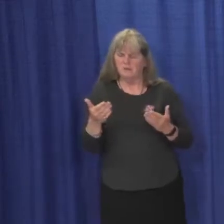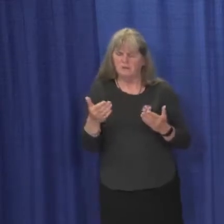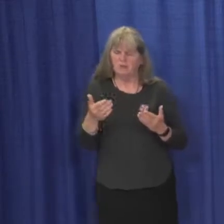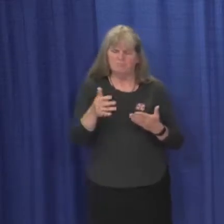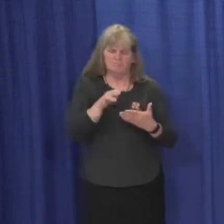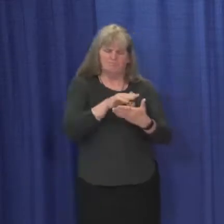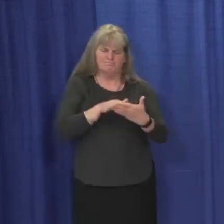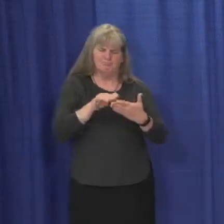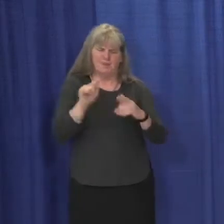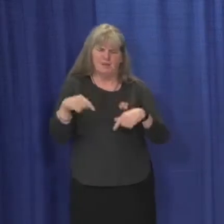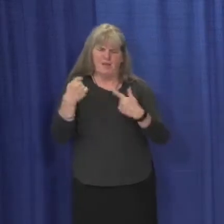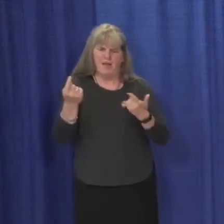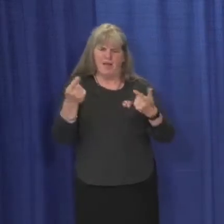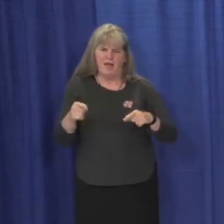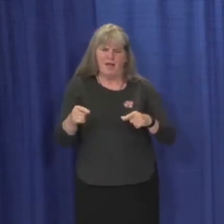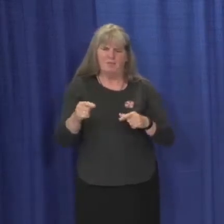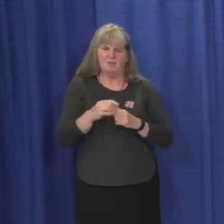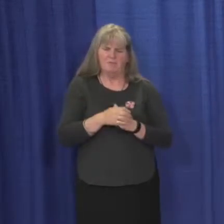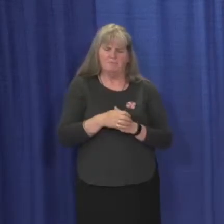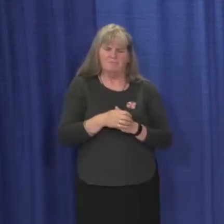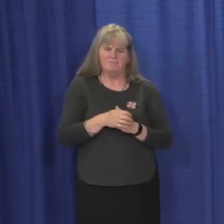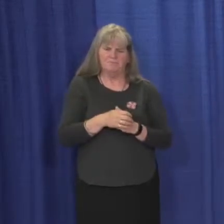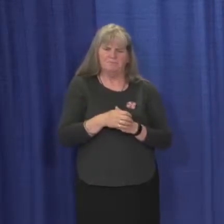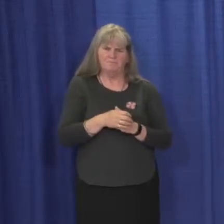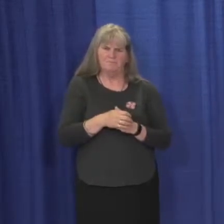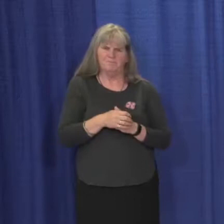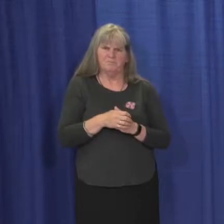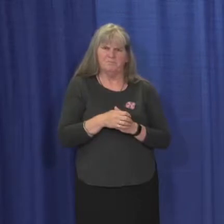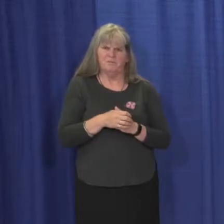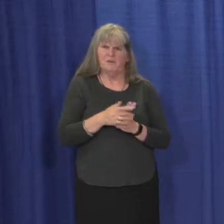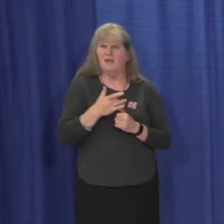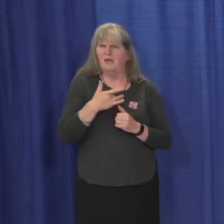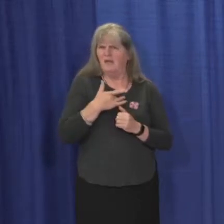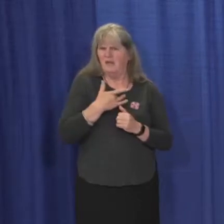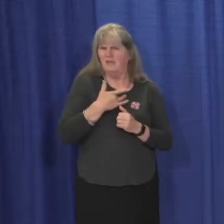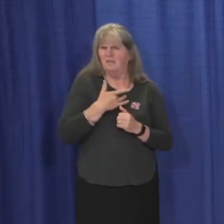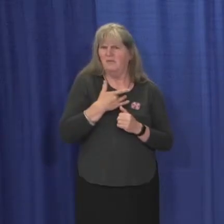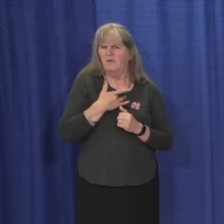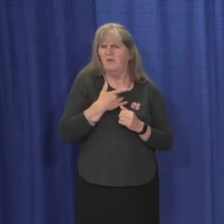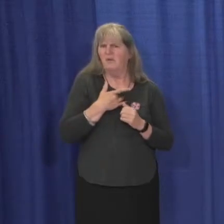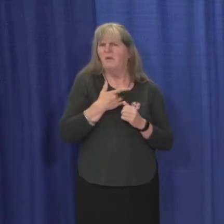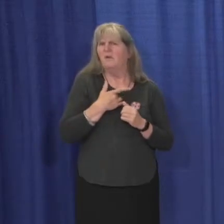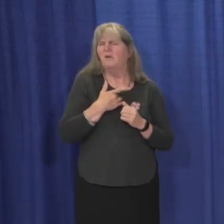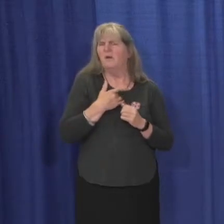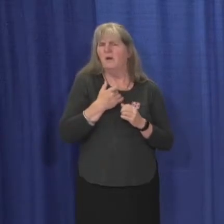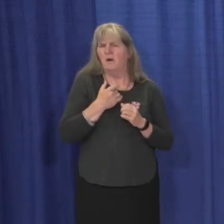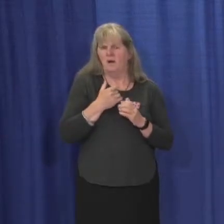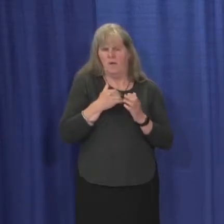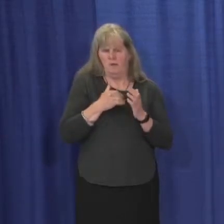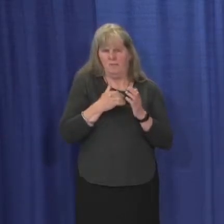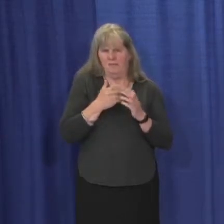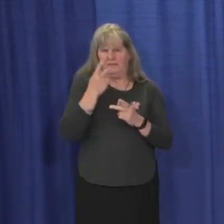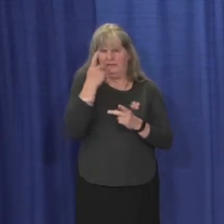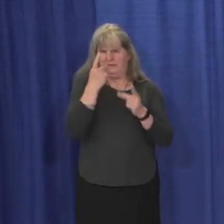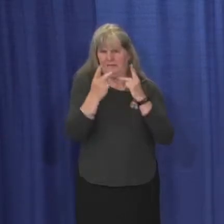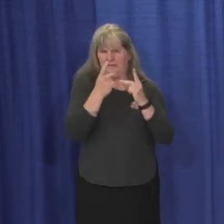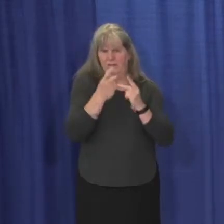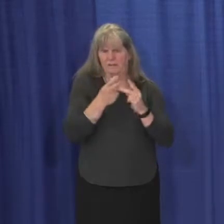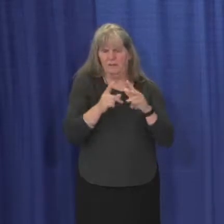aspects we are seeing? We are seeing case is becoming increasingly concentrated within